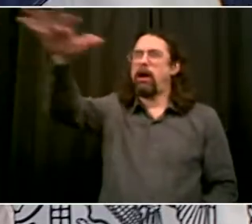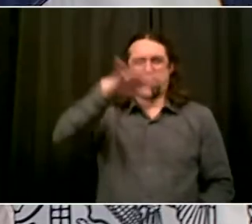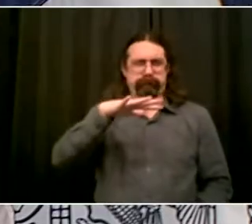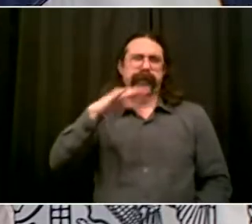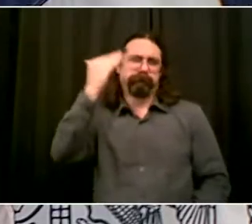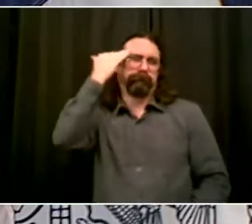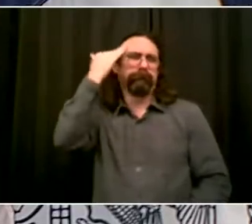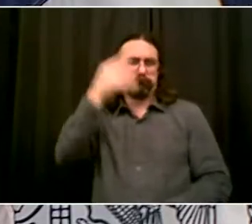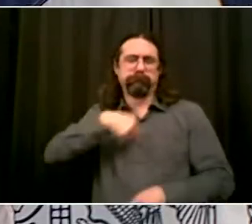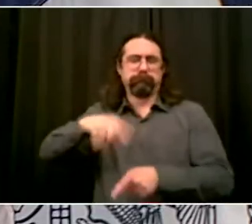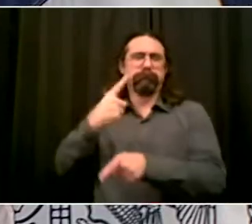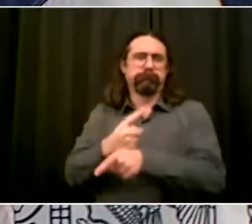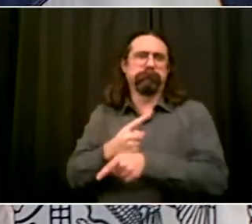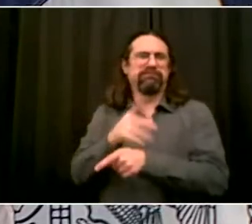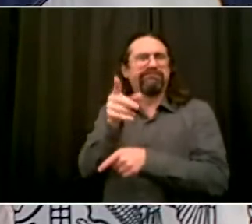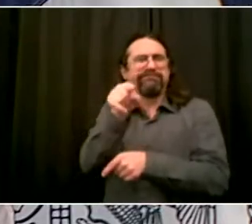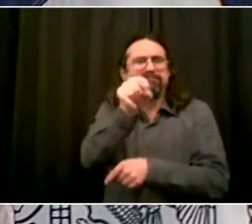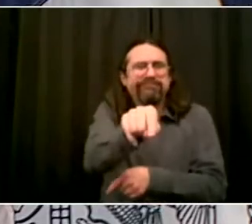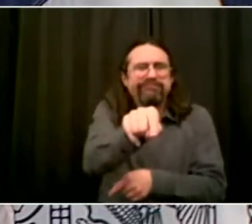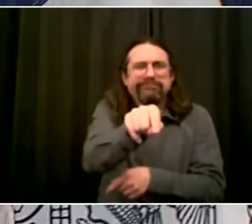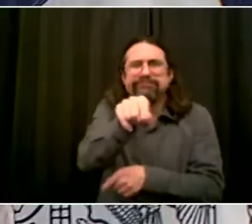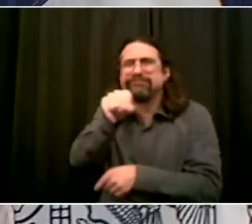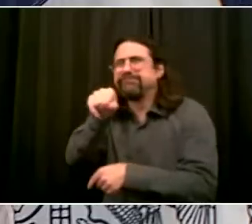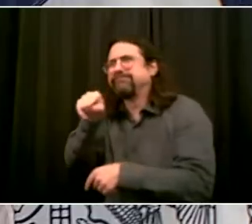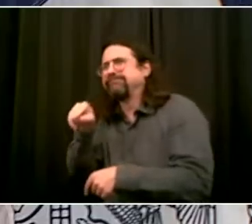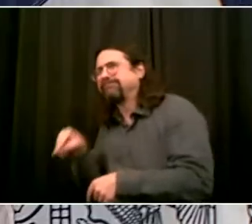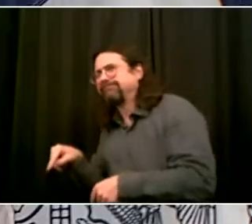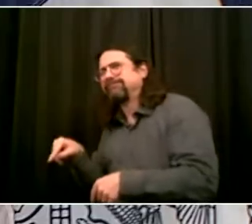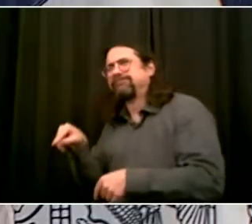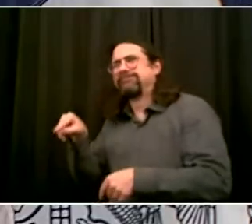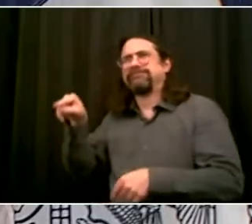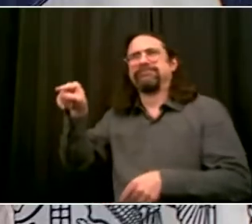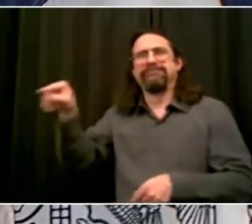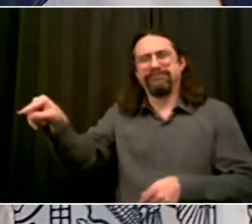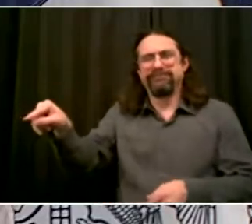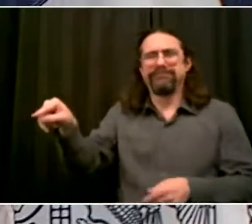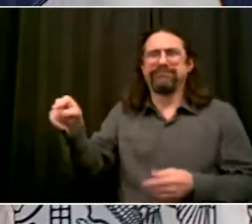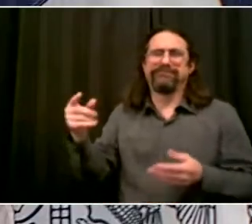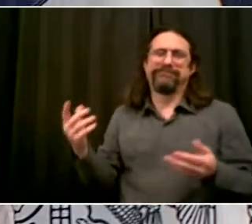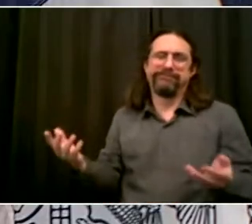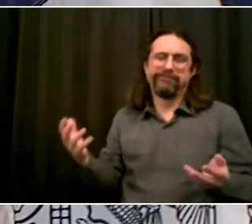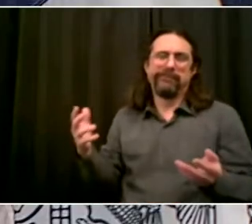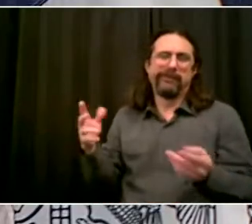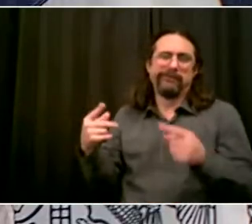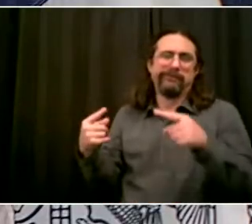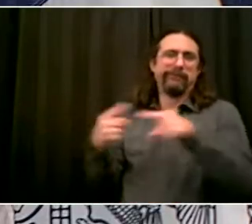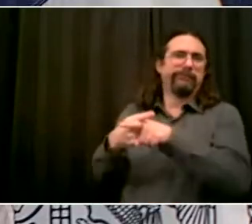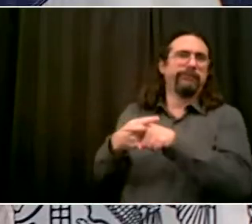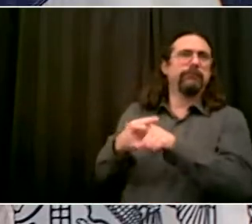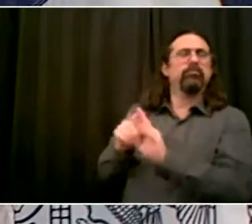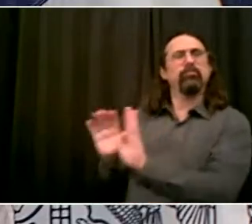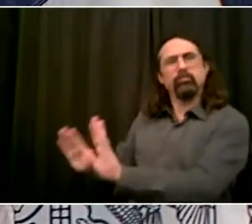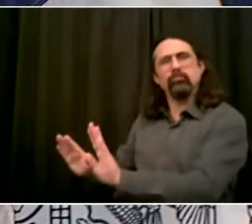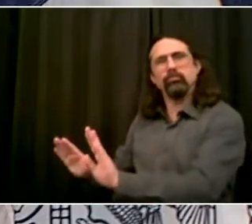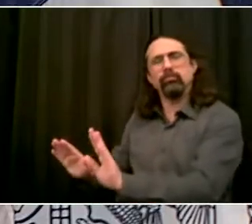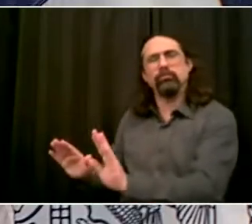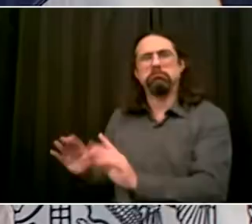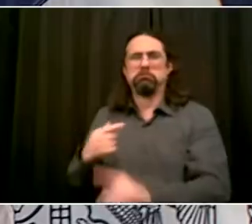DOIOING THINGS IN SUCH PROFOUND WAYS. THE ORGANIZERS OF THE CITY, TREMENDOUS ADHHREENNE CTO SAFETY RULES WEATHERS